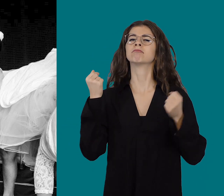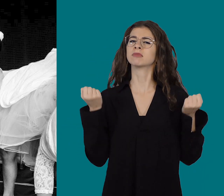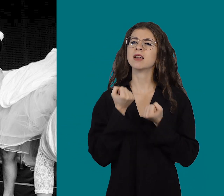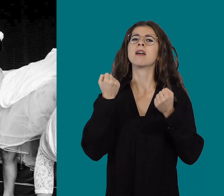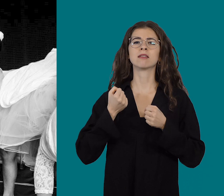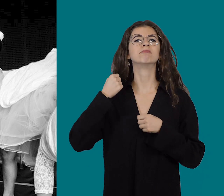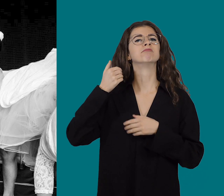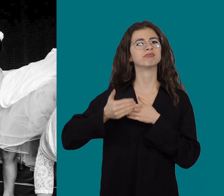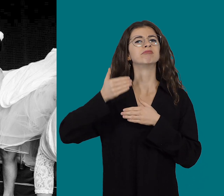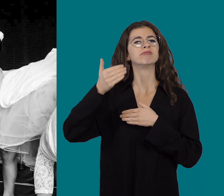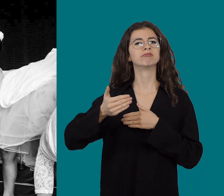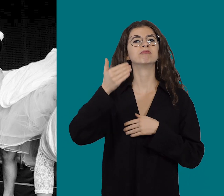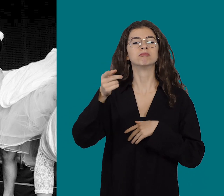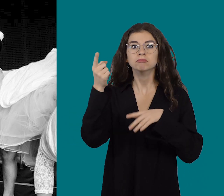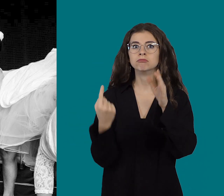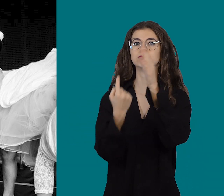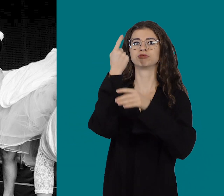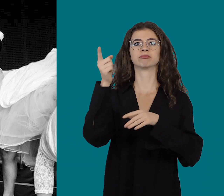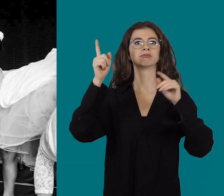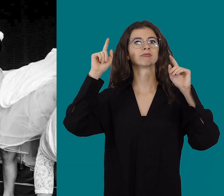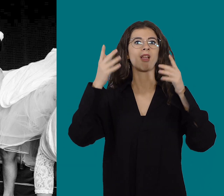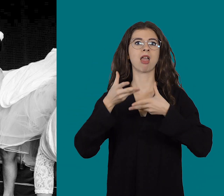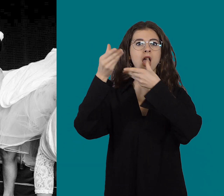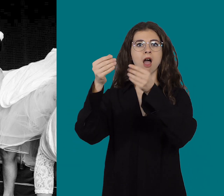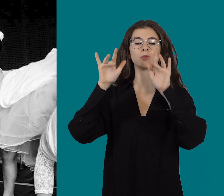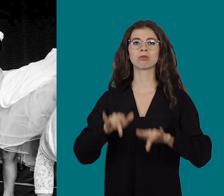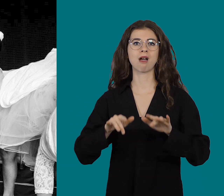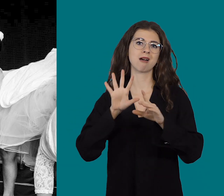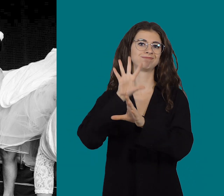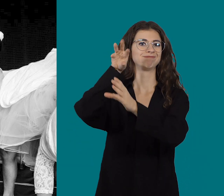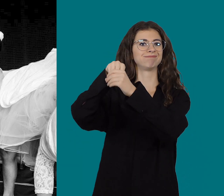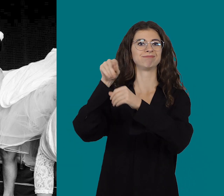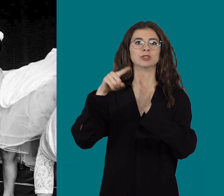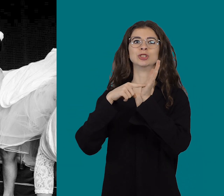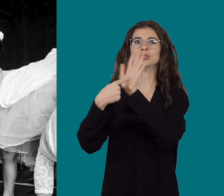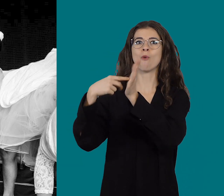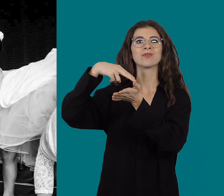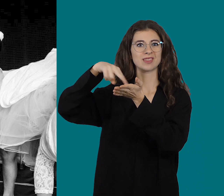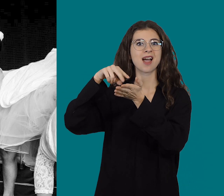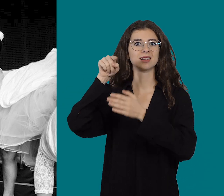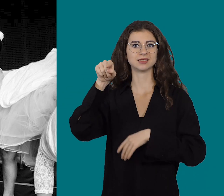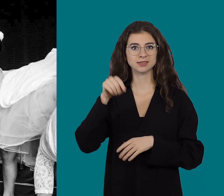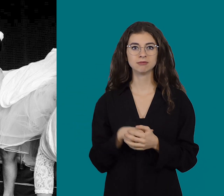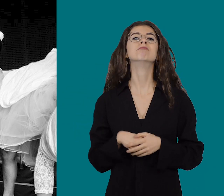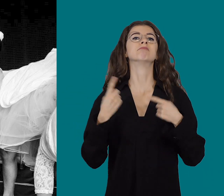She trains until she receives a proposal to participate in a show.